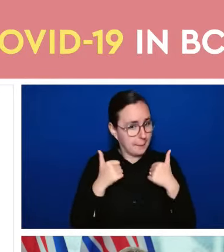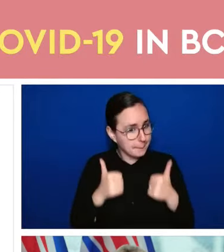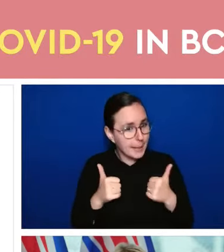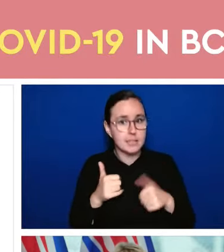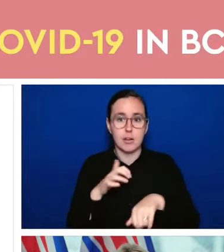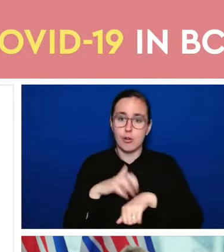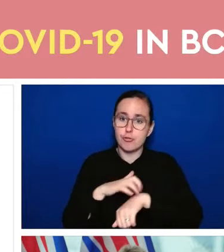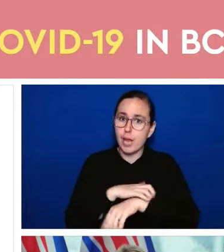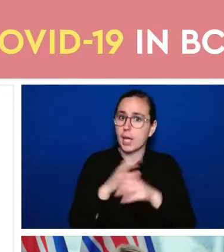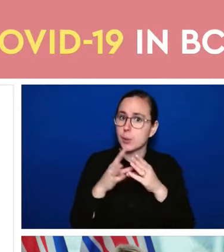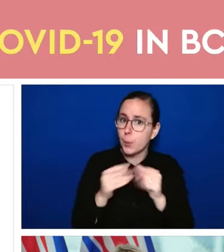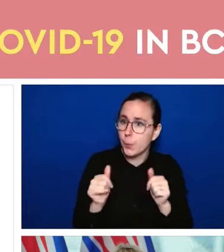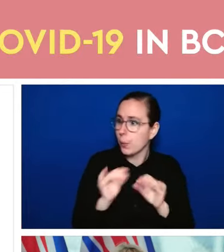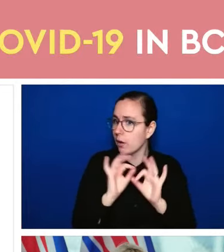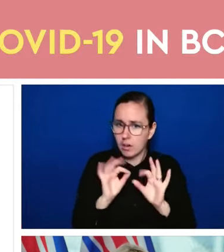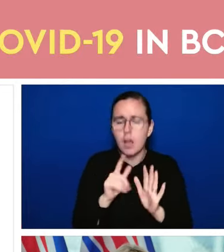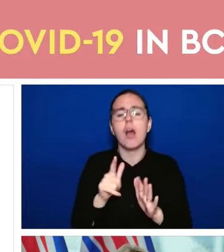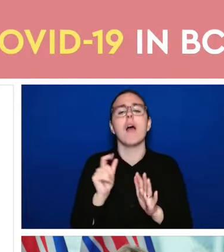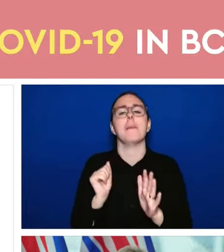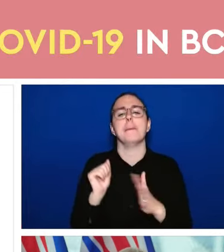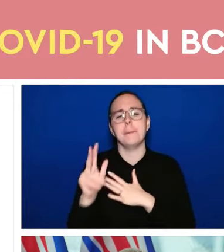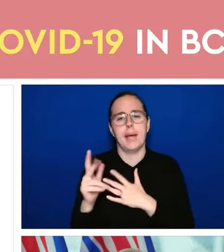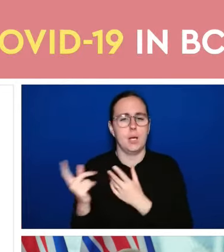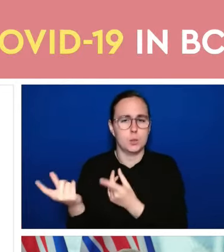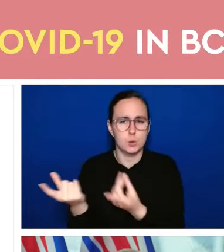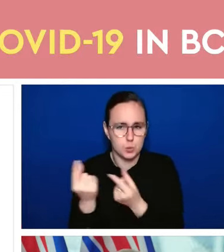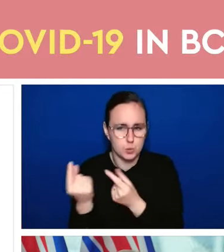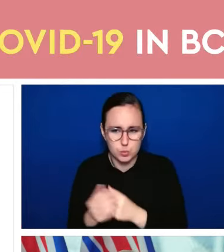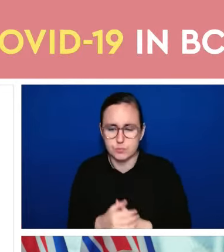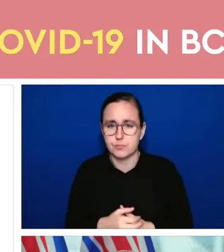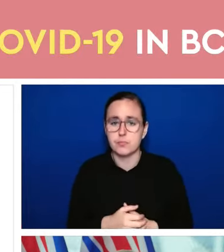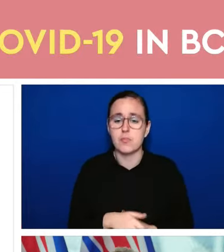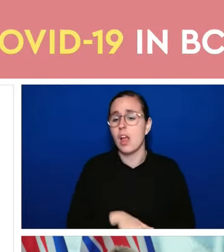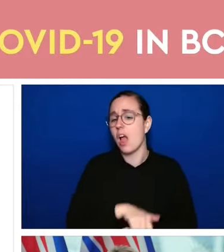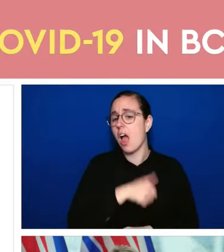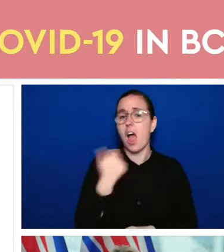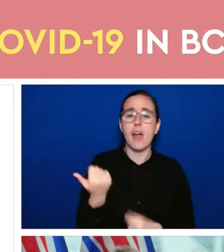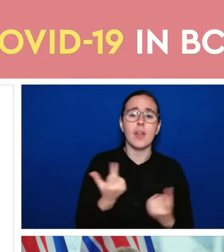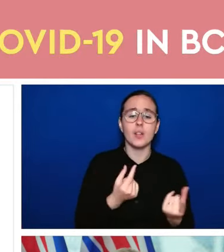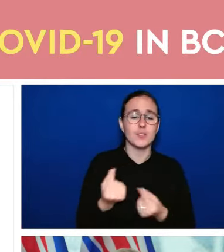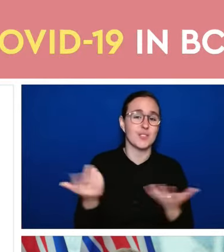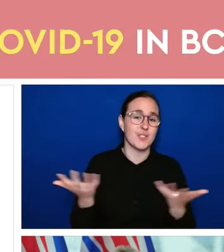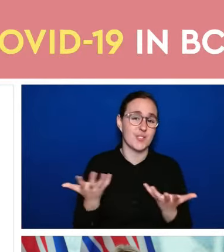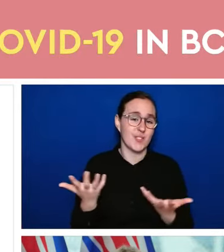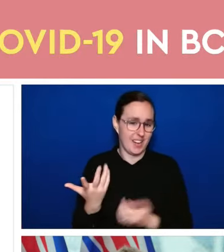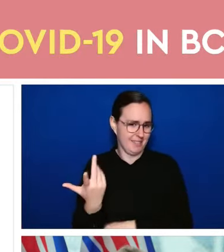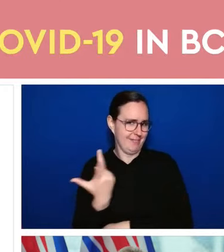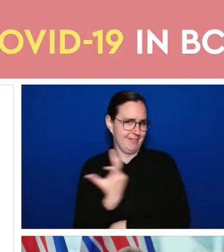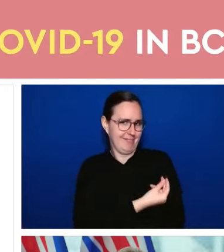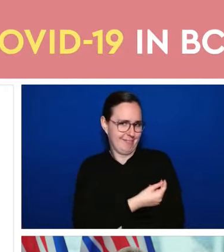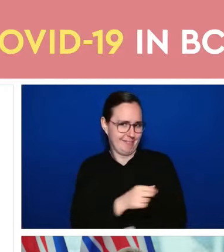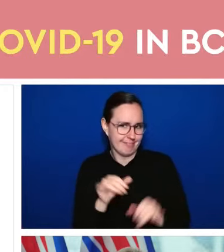my vaccinations and for now that means getting your bivalent. As